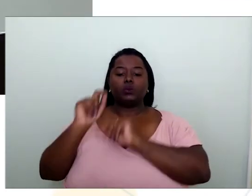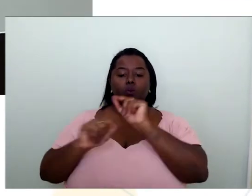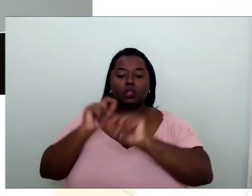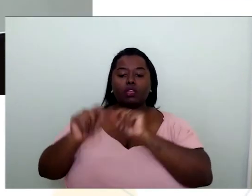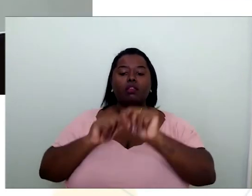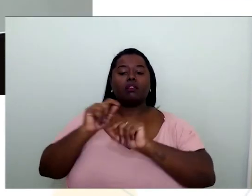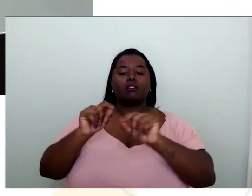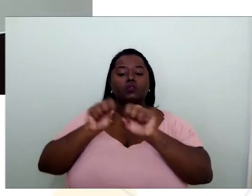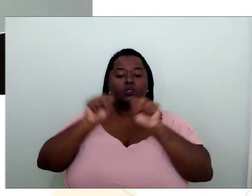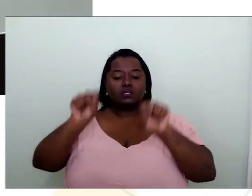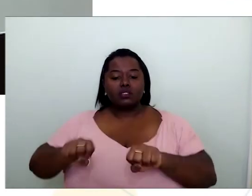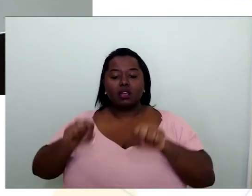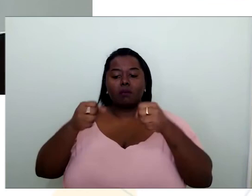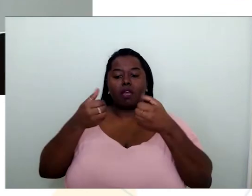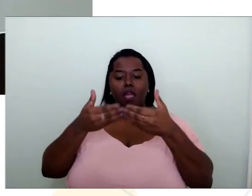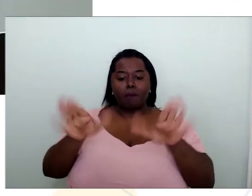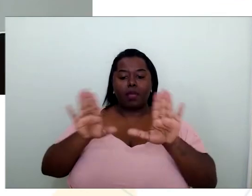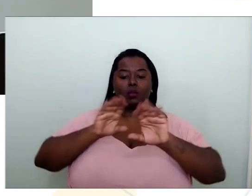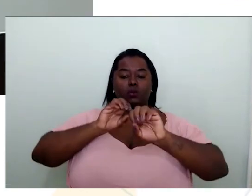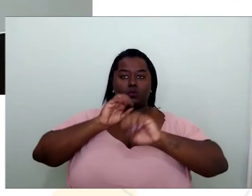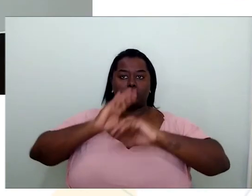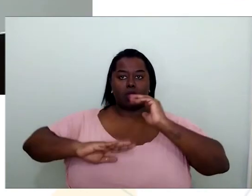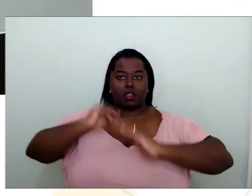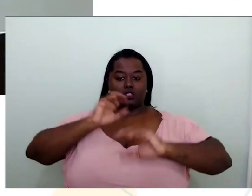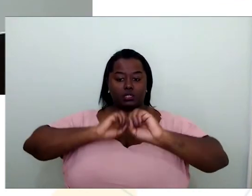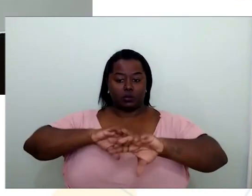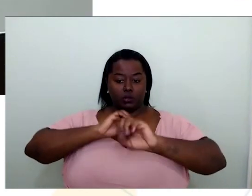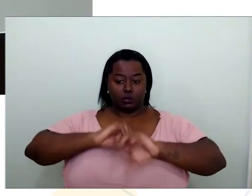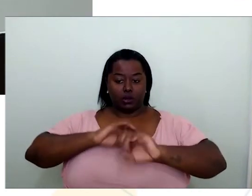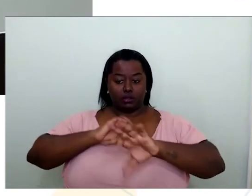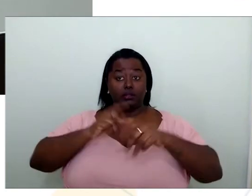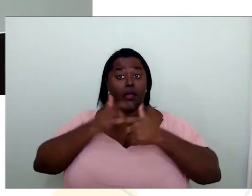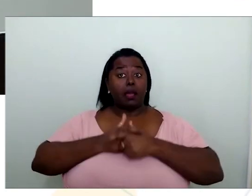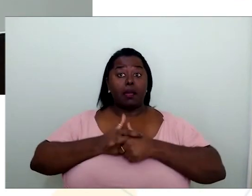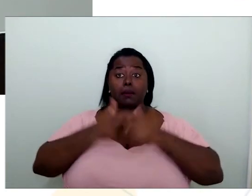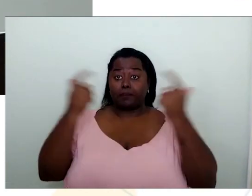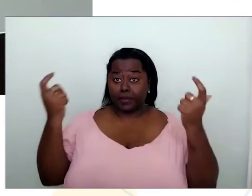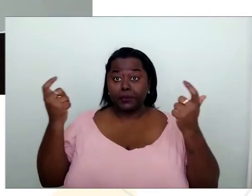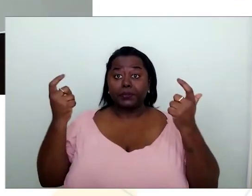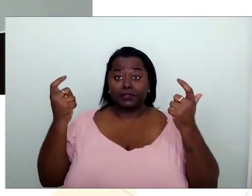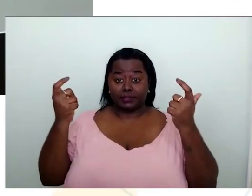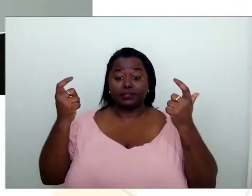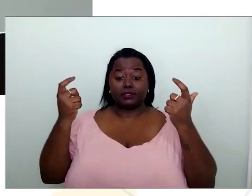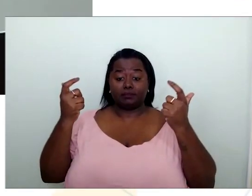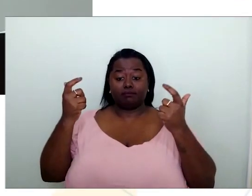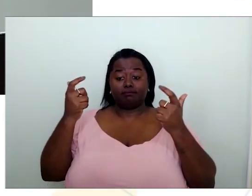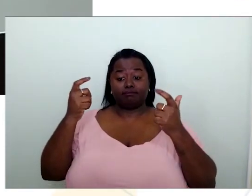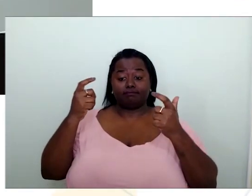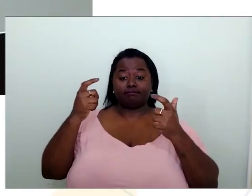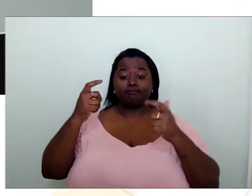enterprise the adoption of open educational practices in most cases we